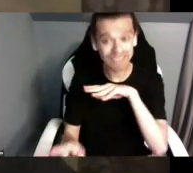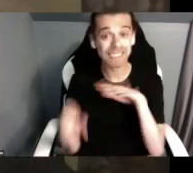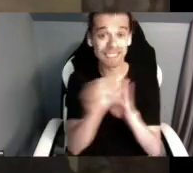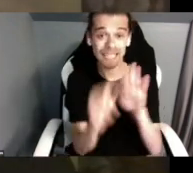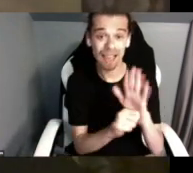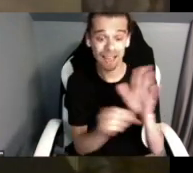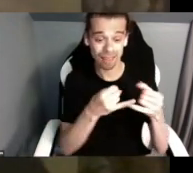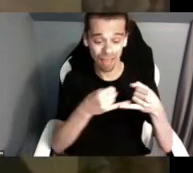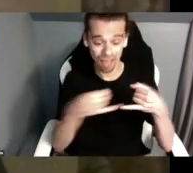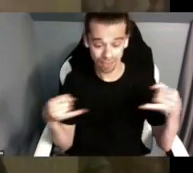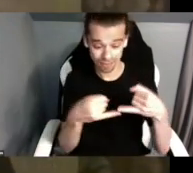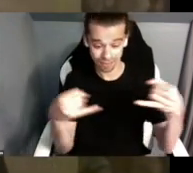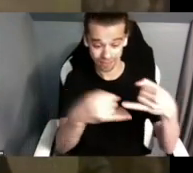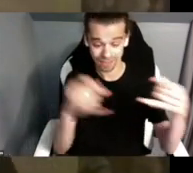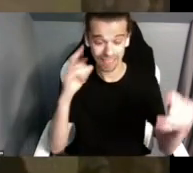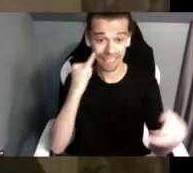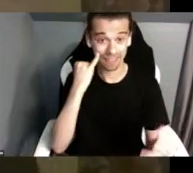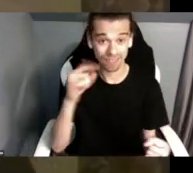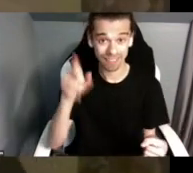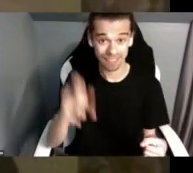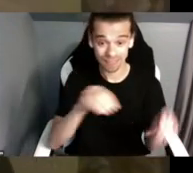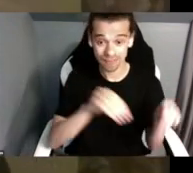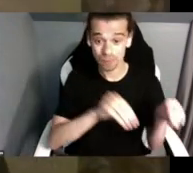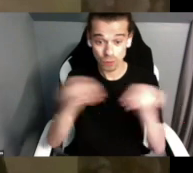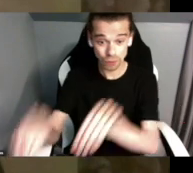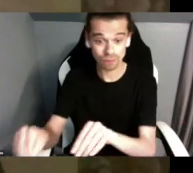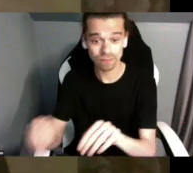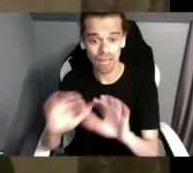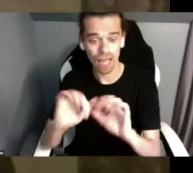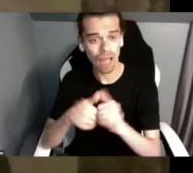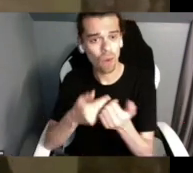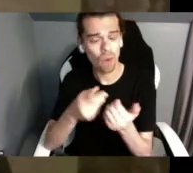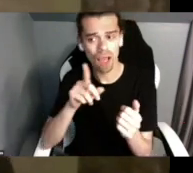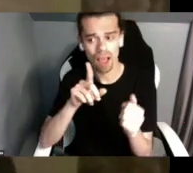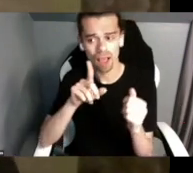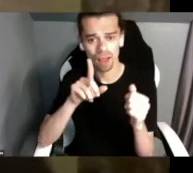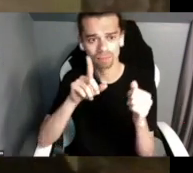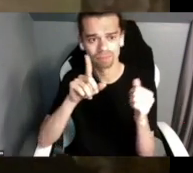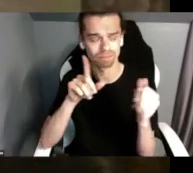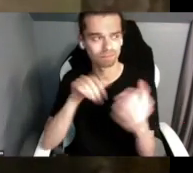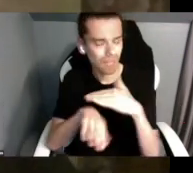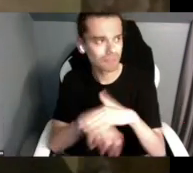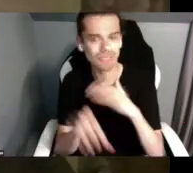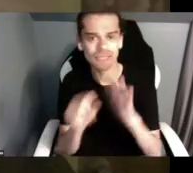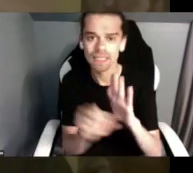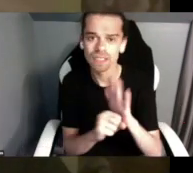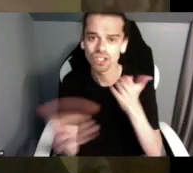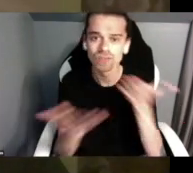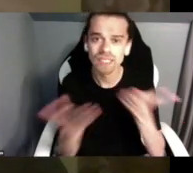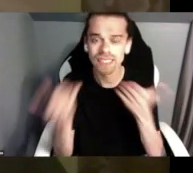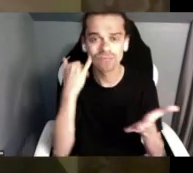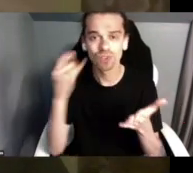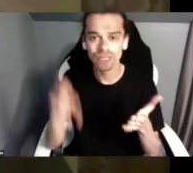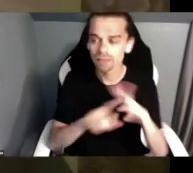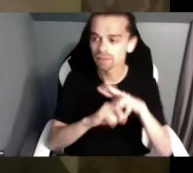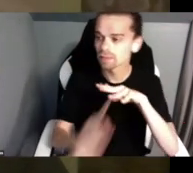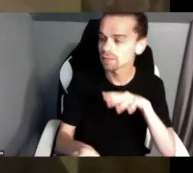mentioned use home and community based services. But when we have to evacuate across state lines during a disaster,